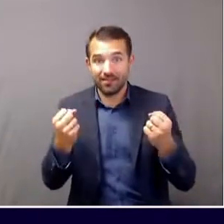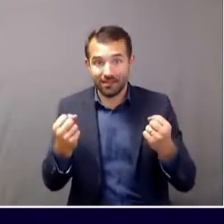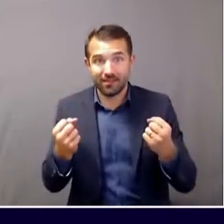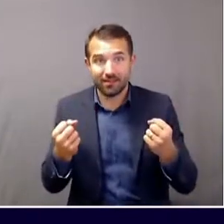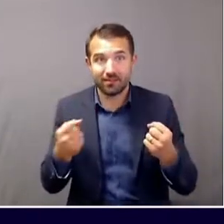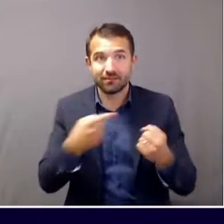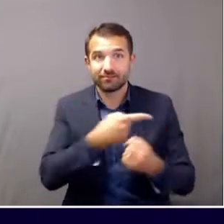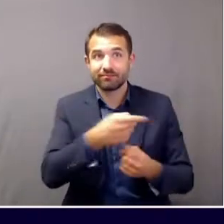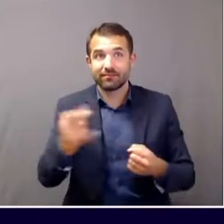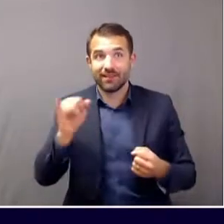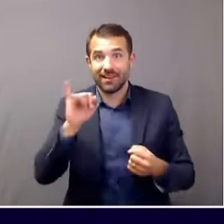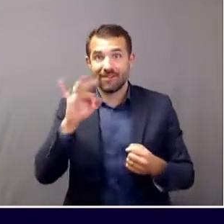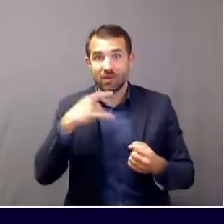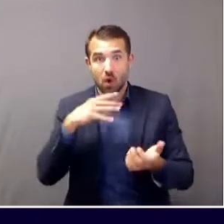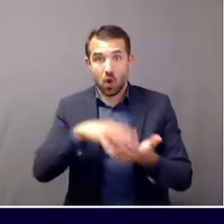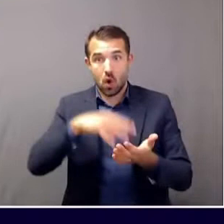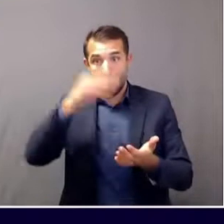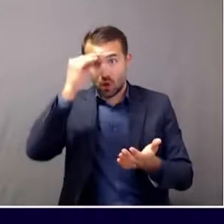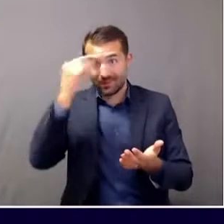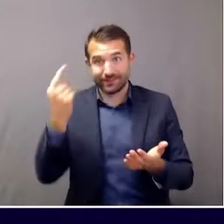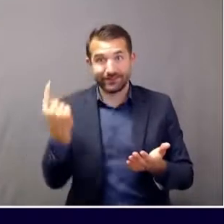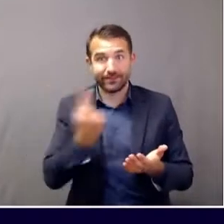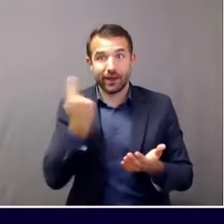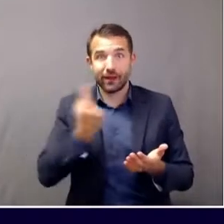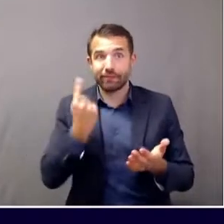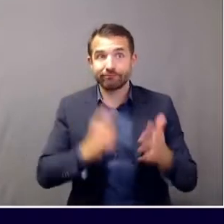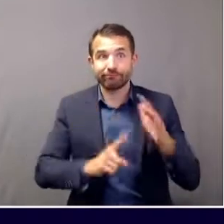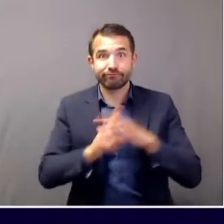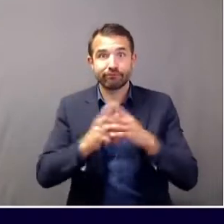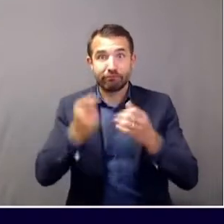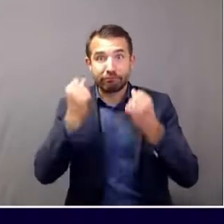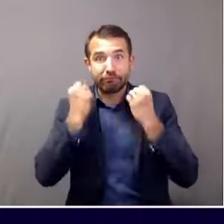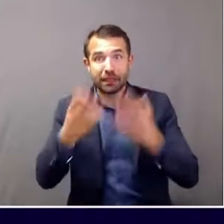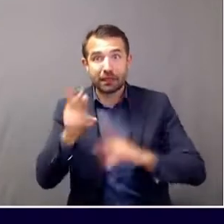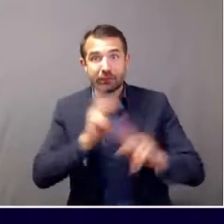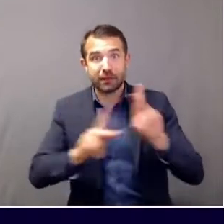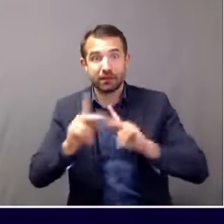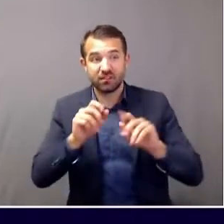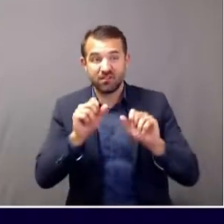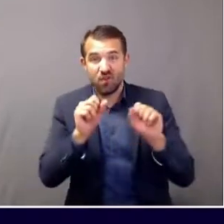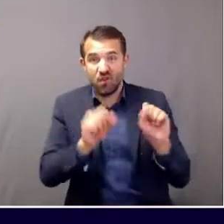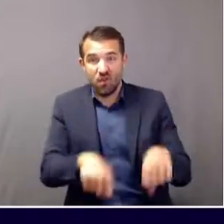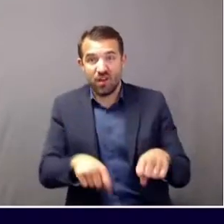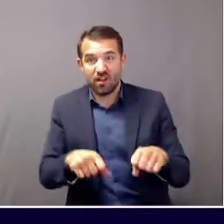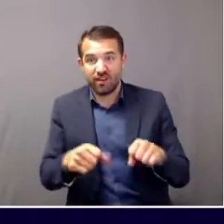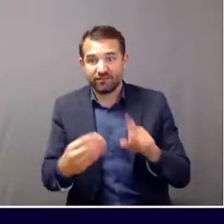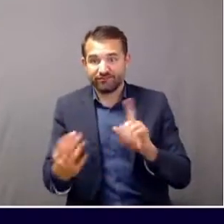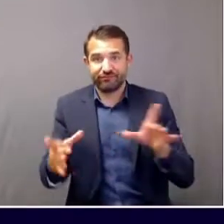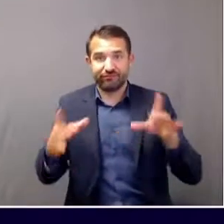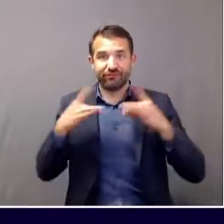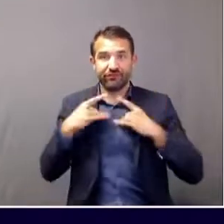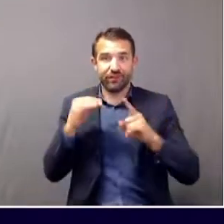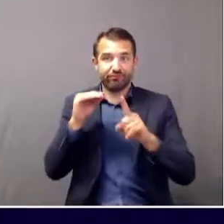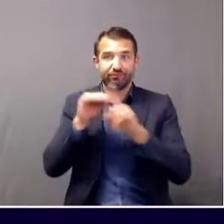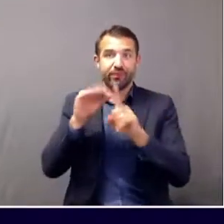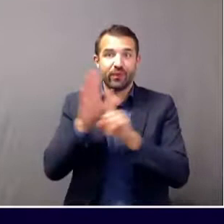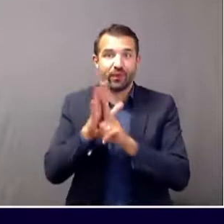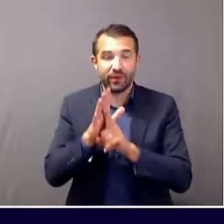information where a large number of individuals could have been